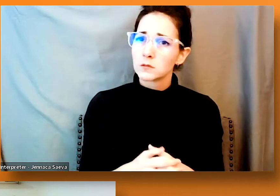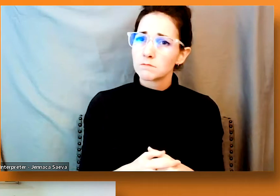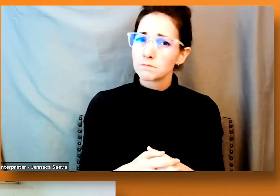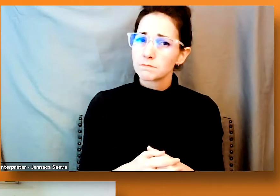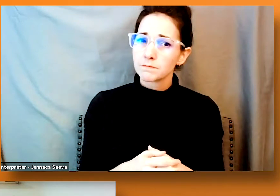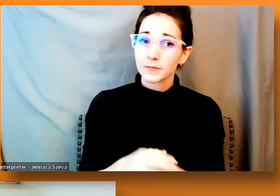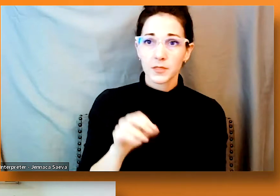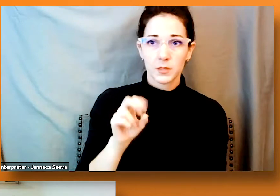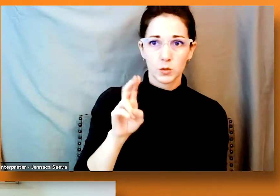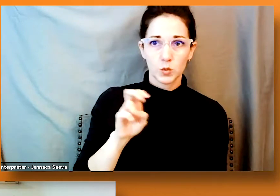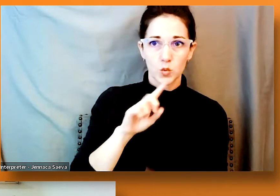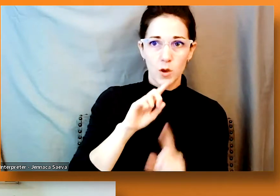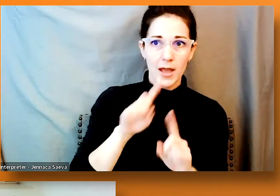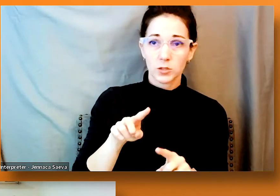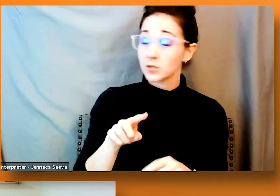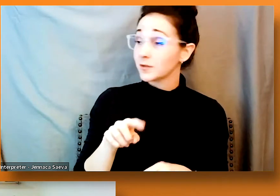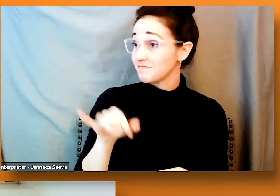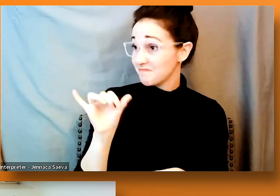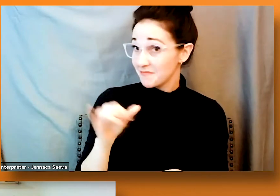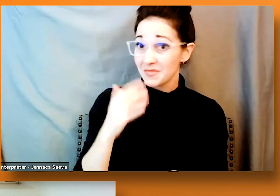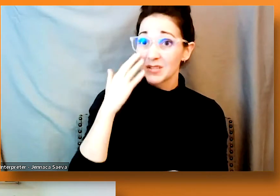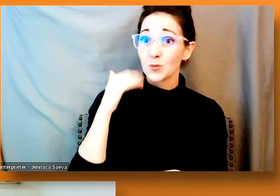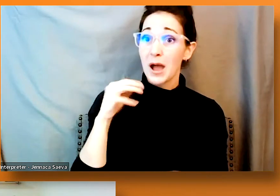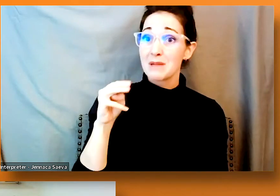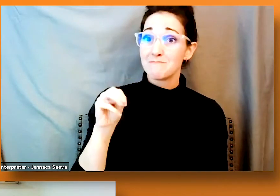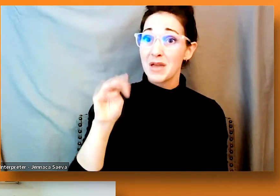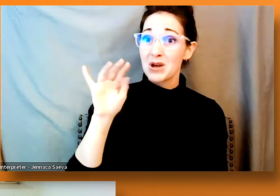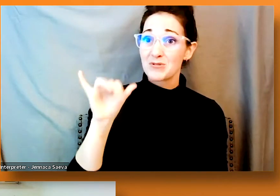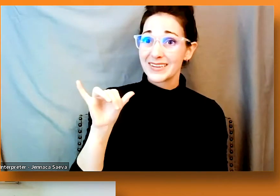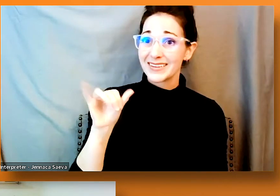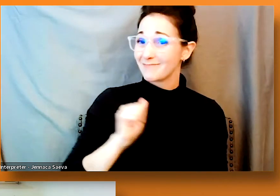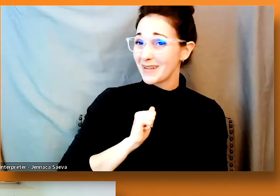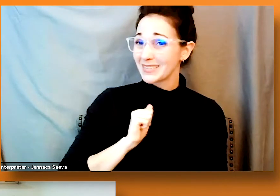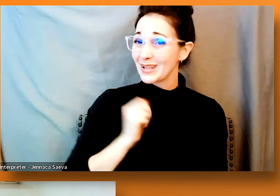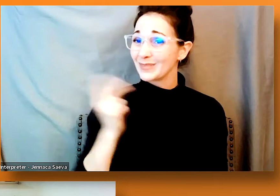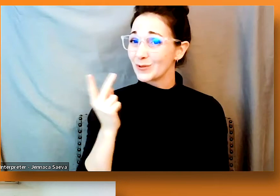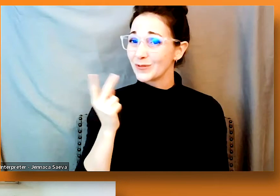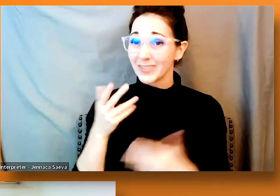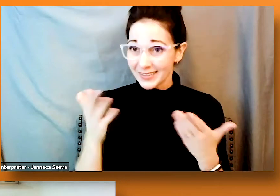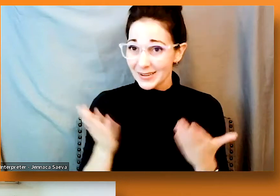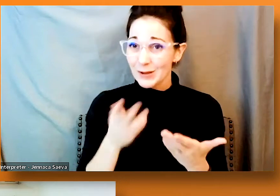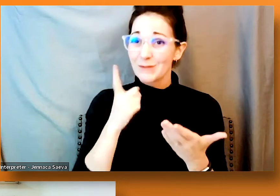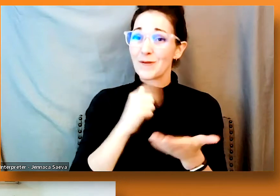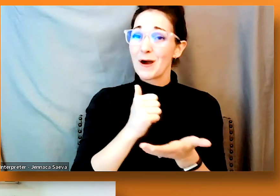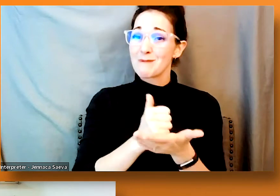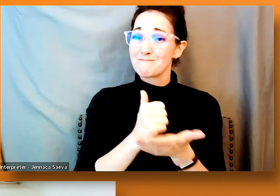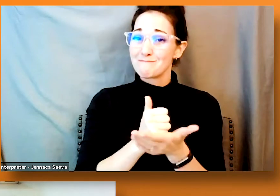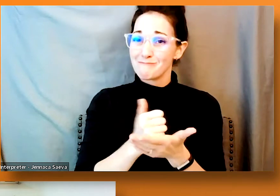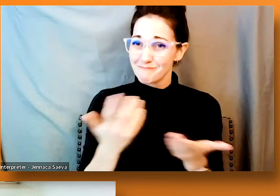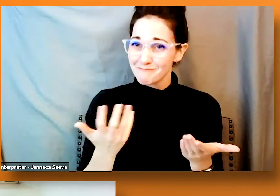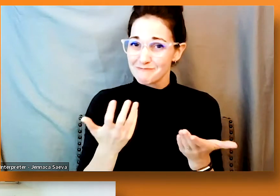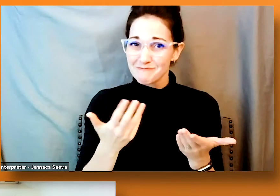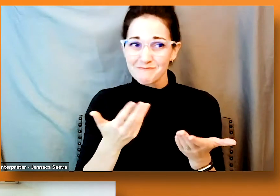Well, Mary and I are here to help you with that